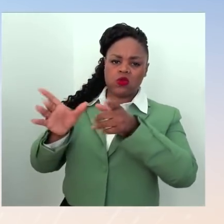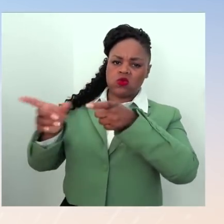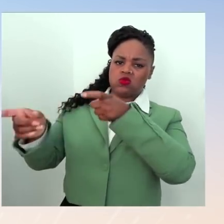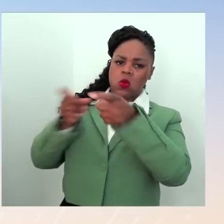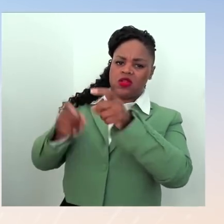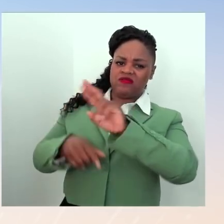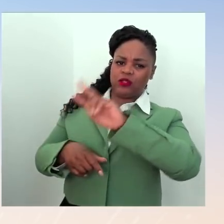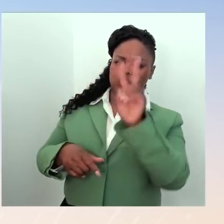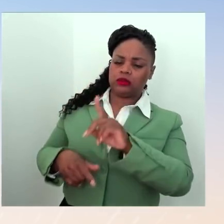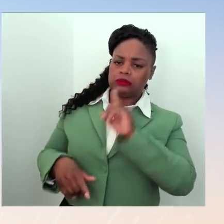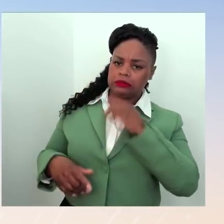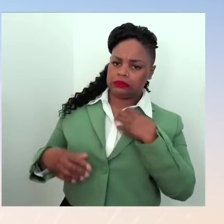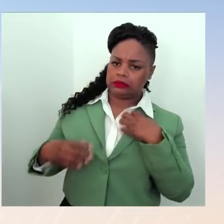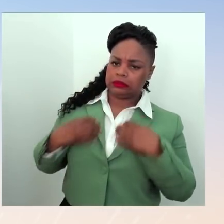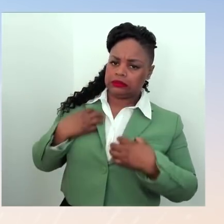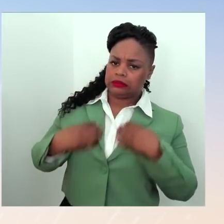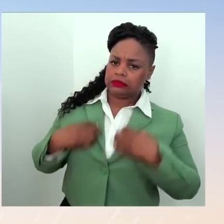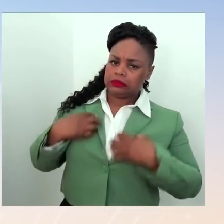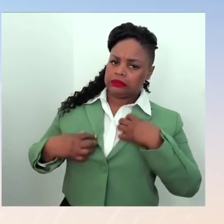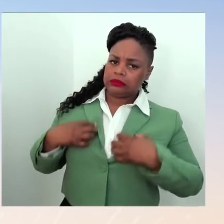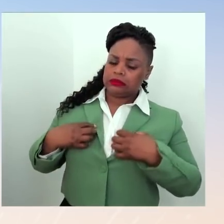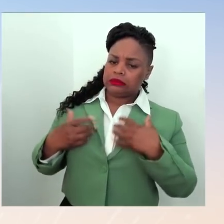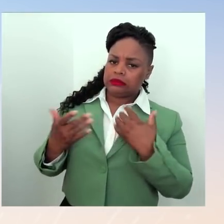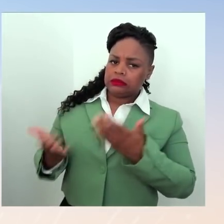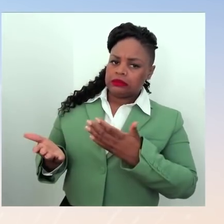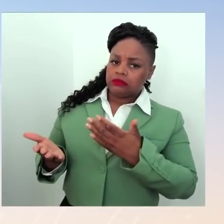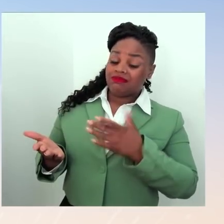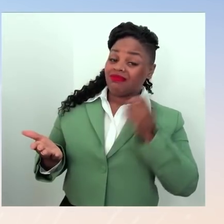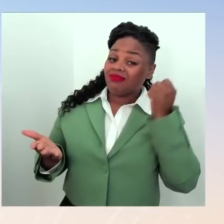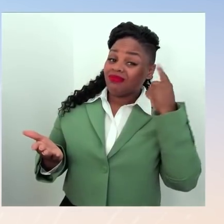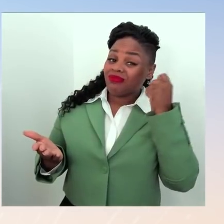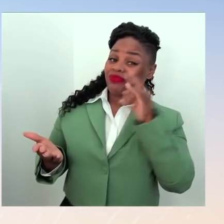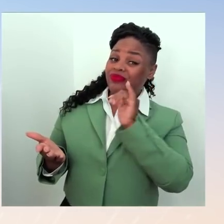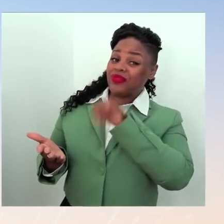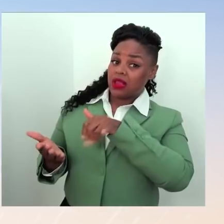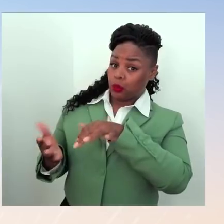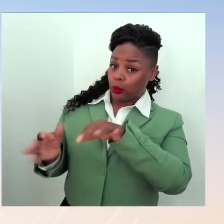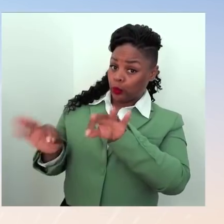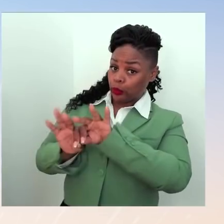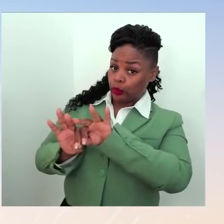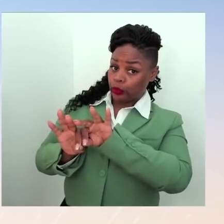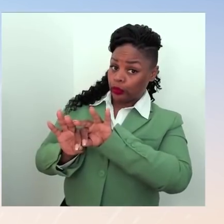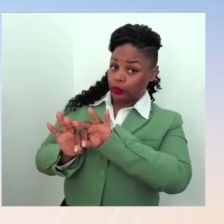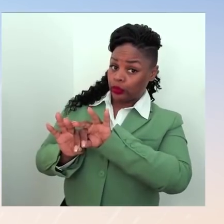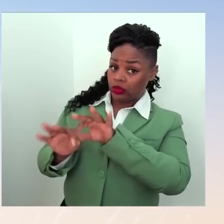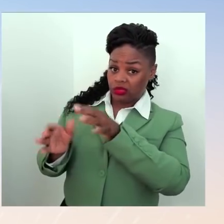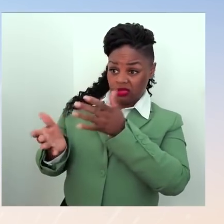with a despot like Nicolás Maduro to drive down gas prices? Ms. Psaki: Well, first, I think that's leaping